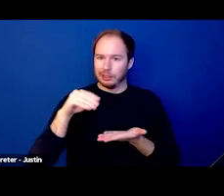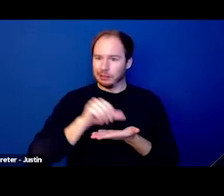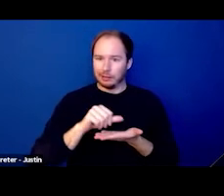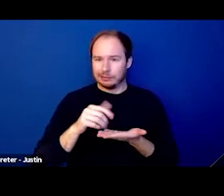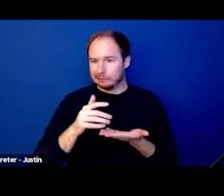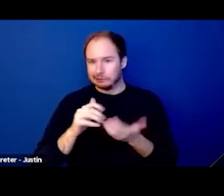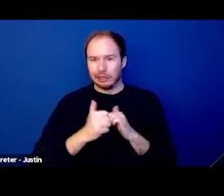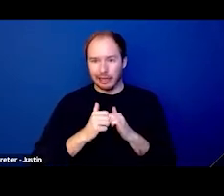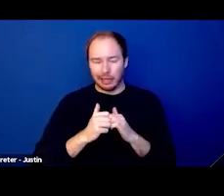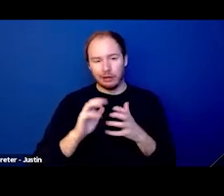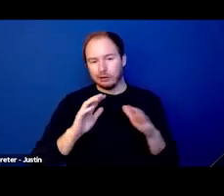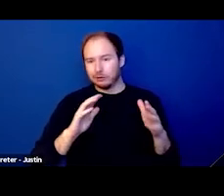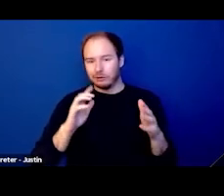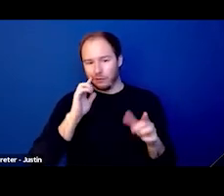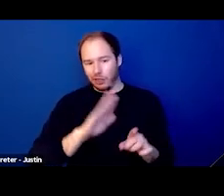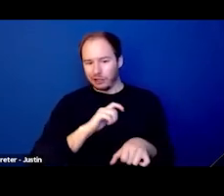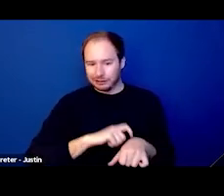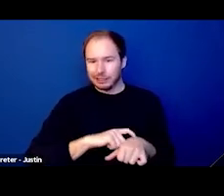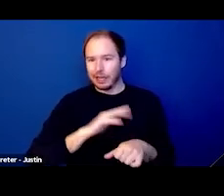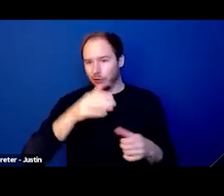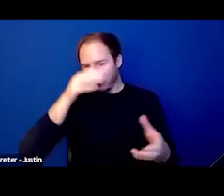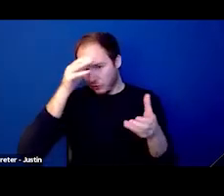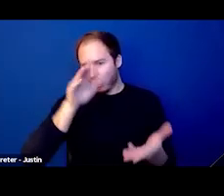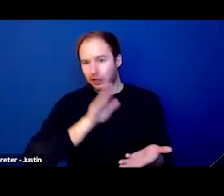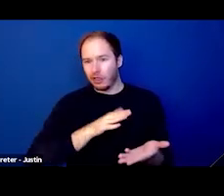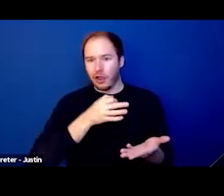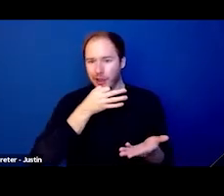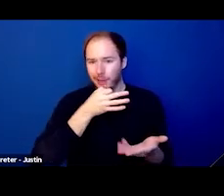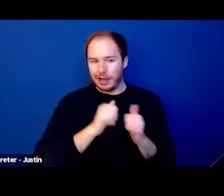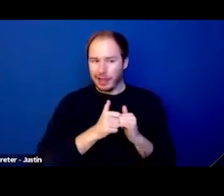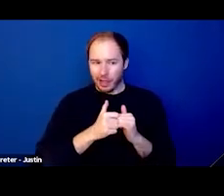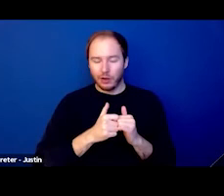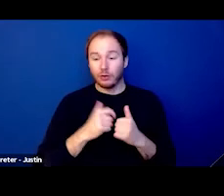how do we compensate them for their time, their knowledge, their expertise. So in our community,